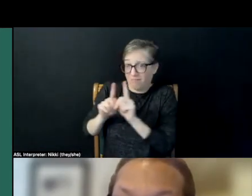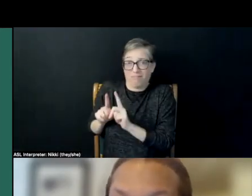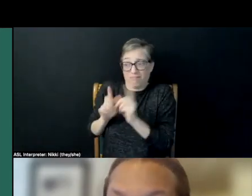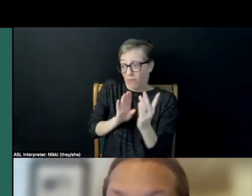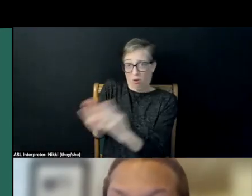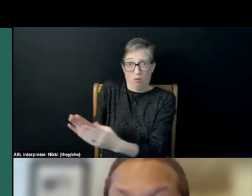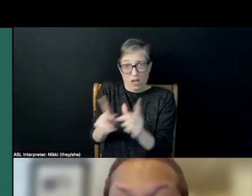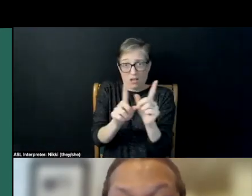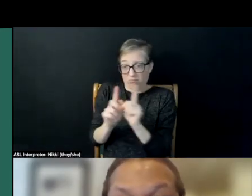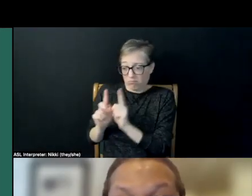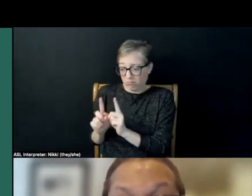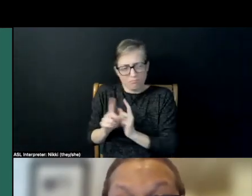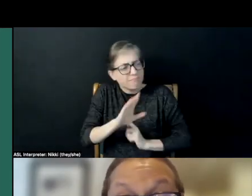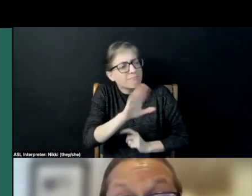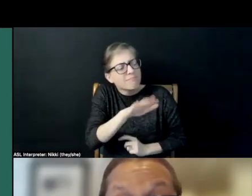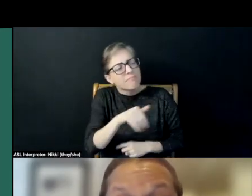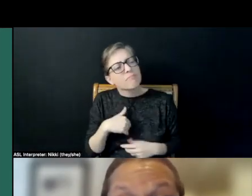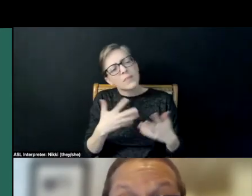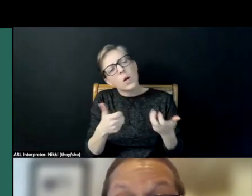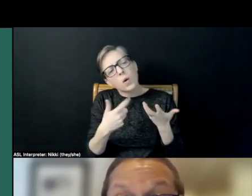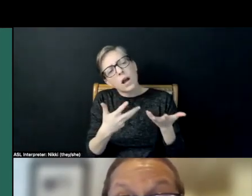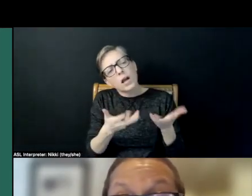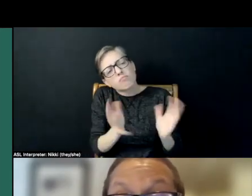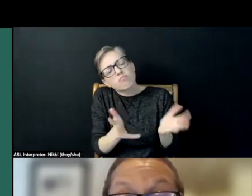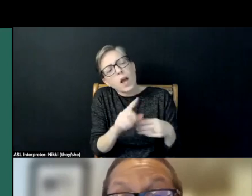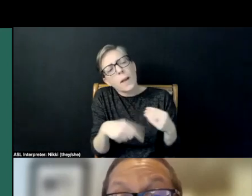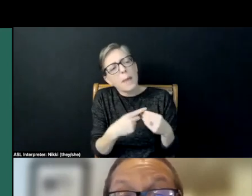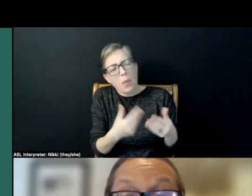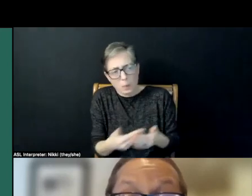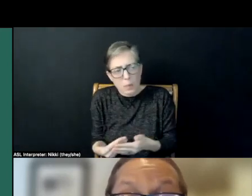Hey, I want to talk to you about the baby, make sure that everything's all right,